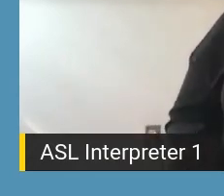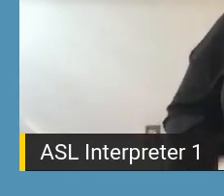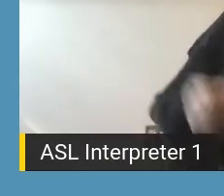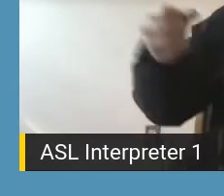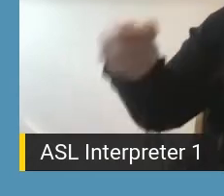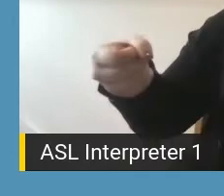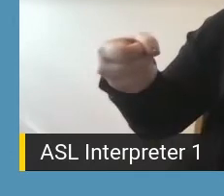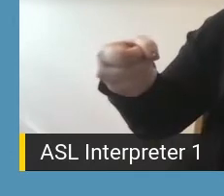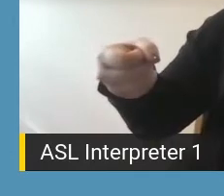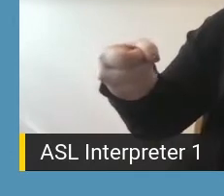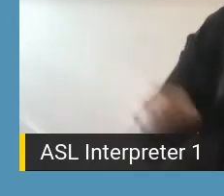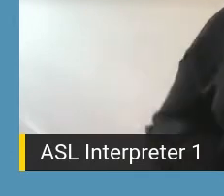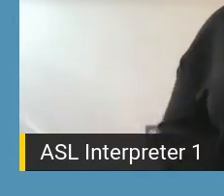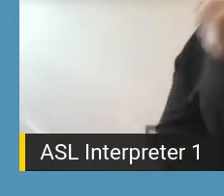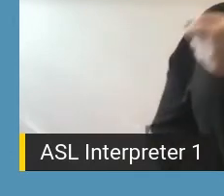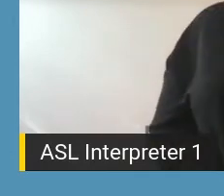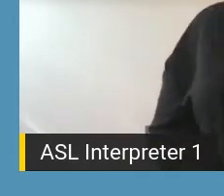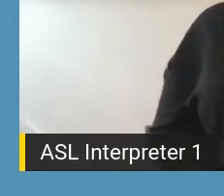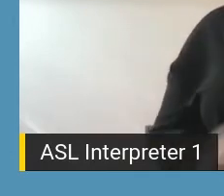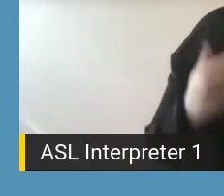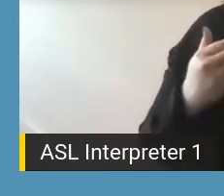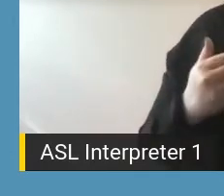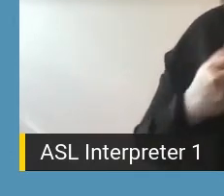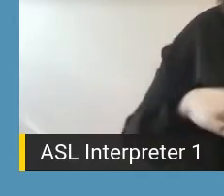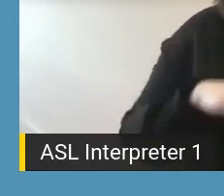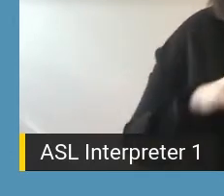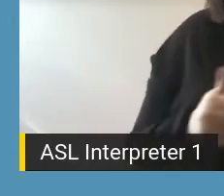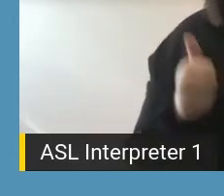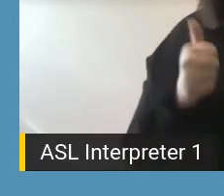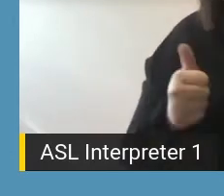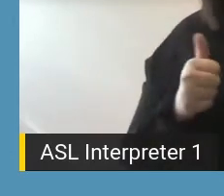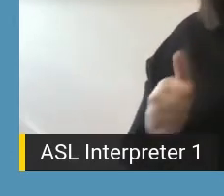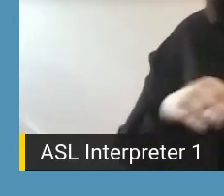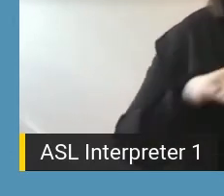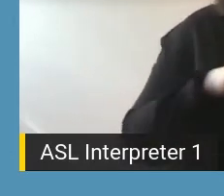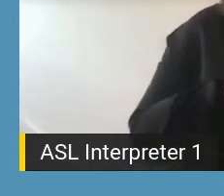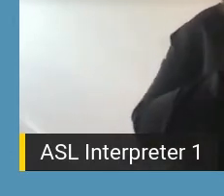it easier to set up and I guess the question is postproduction you can make anything happen